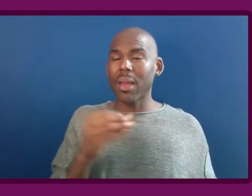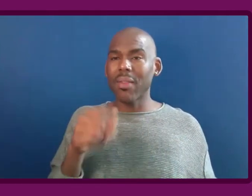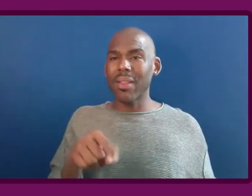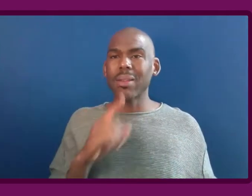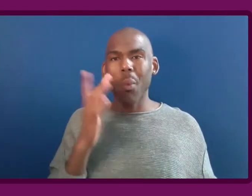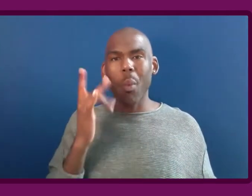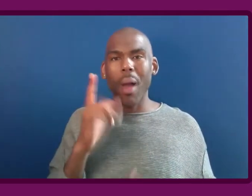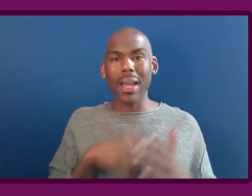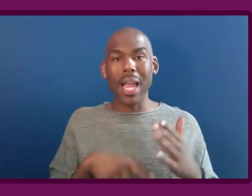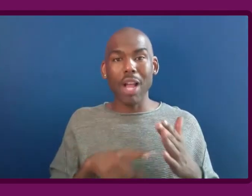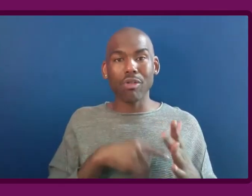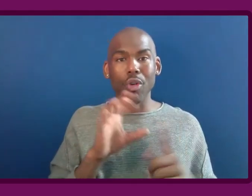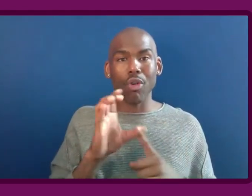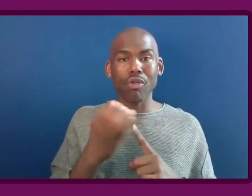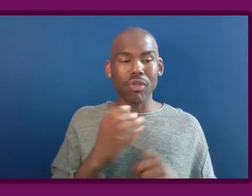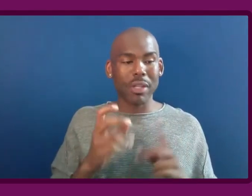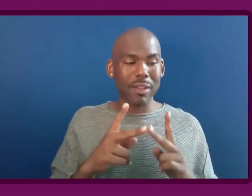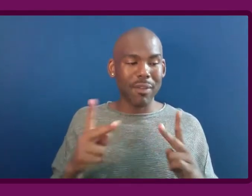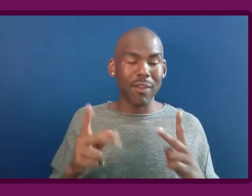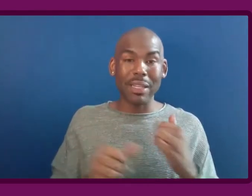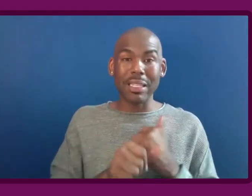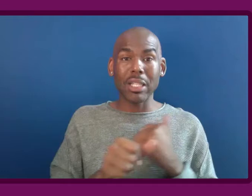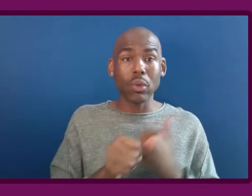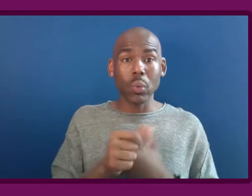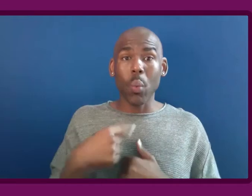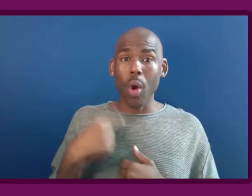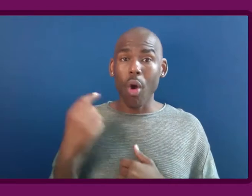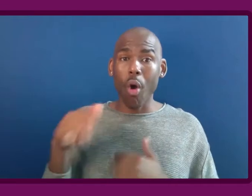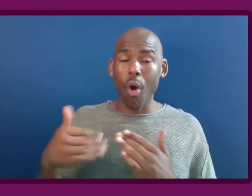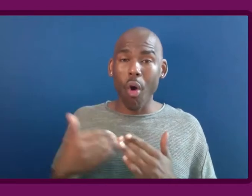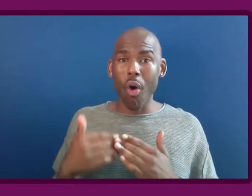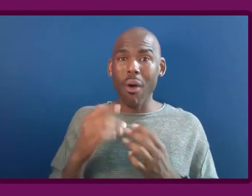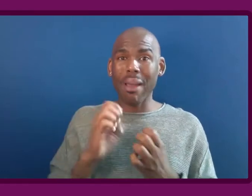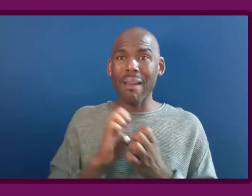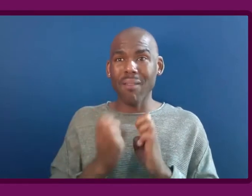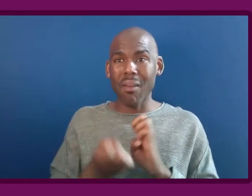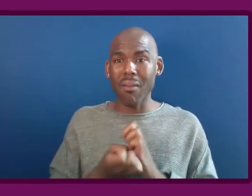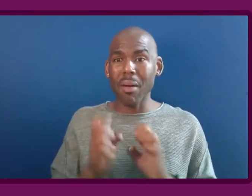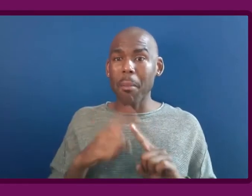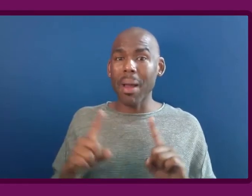culture is very dangerous, because we're all evolving. That’s where it comes from.